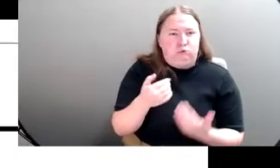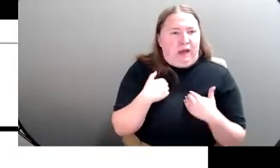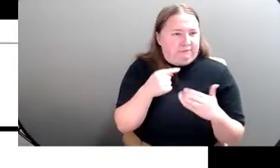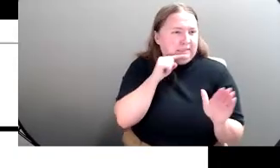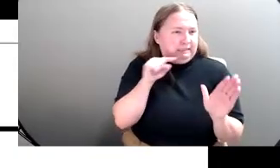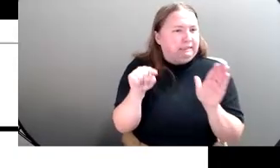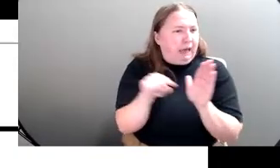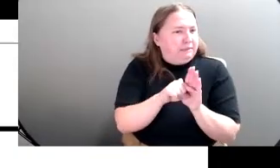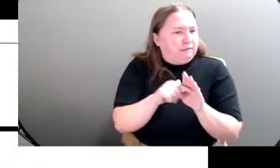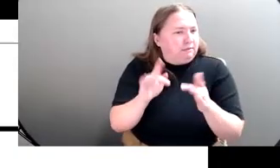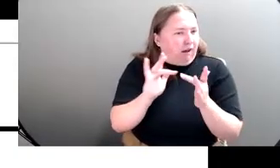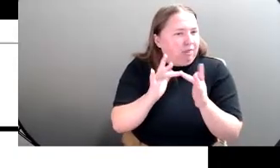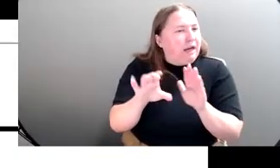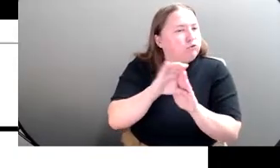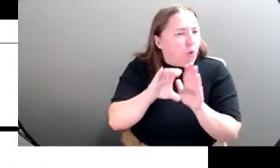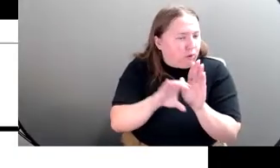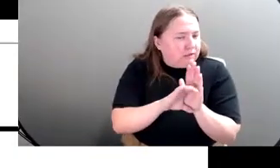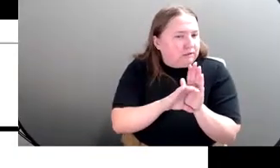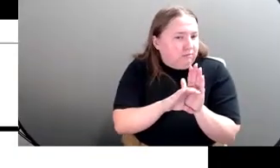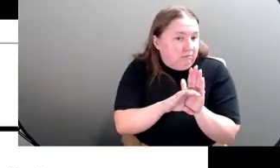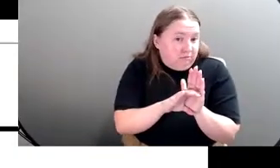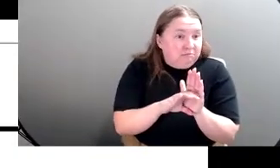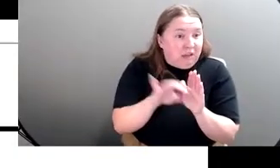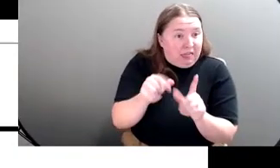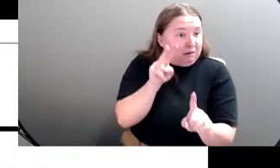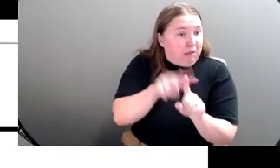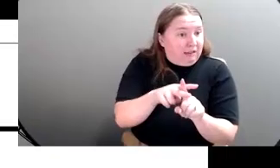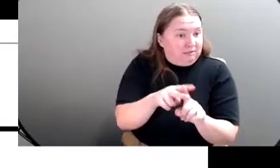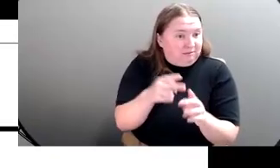in your online course where that applies? Right.